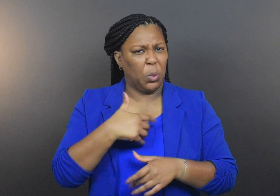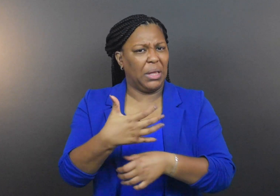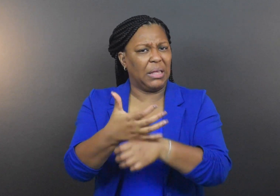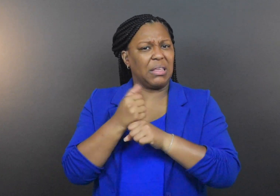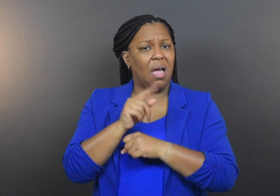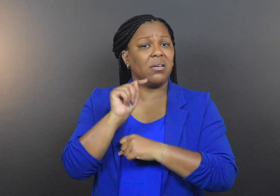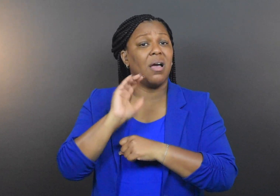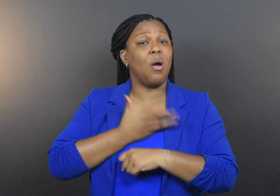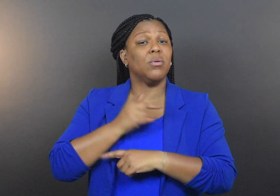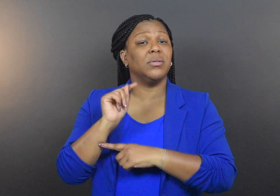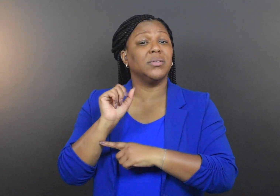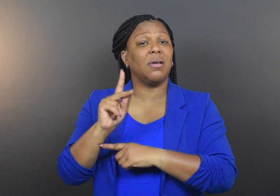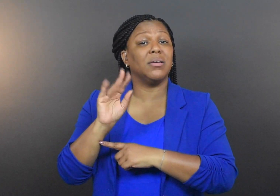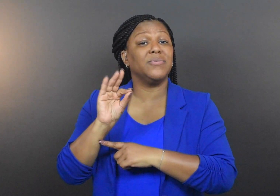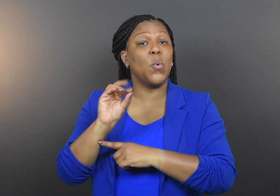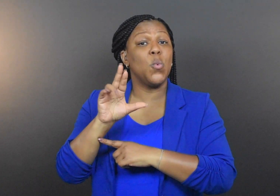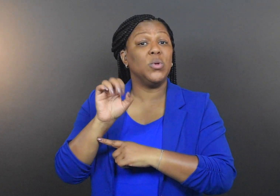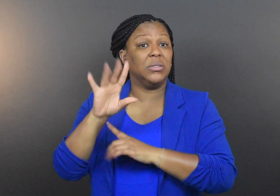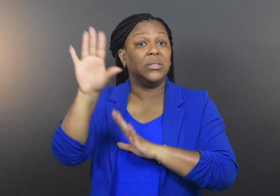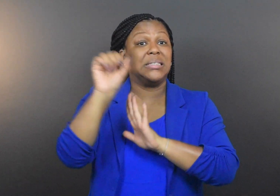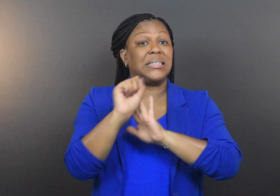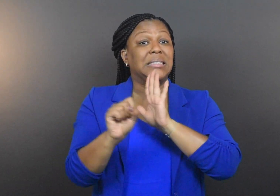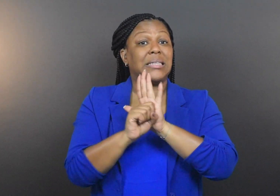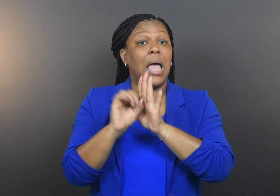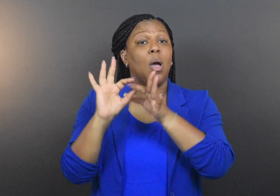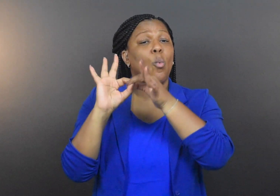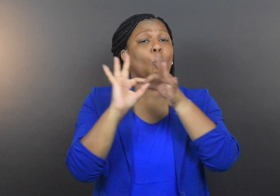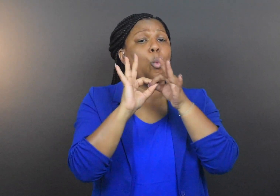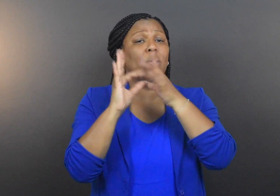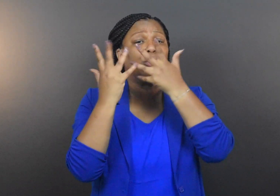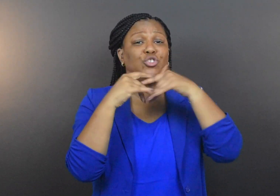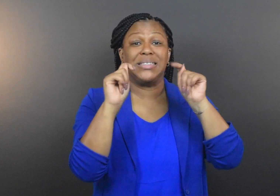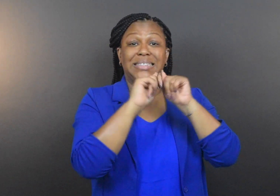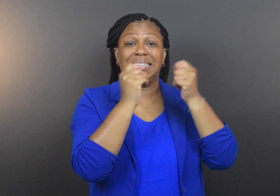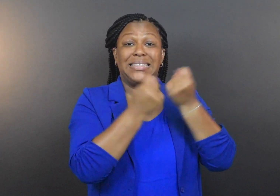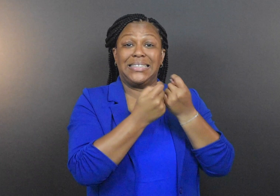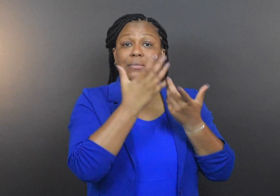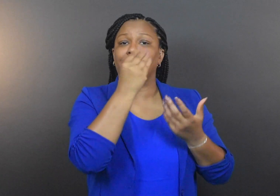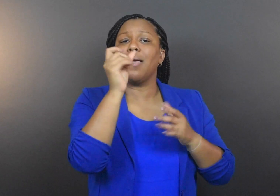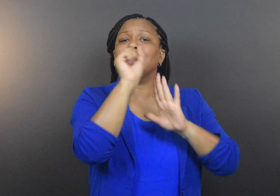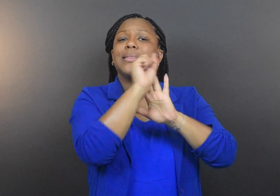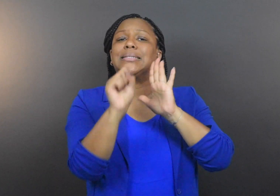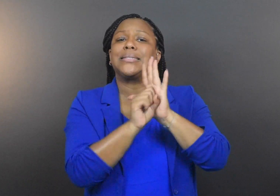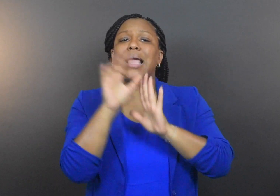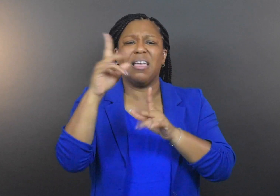and figured out that the birth dates were off by a century.